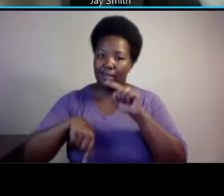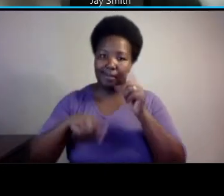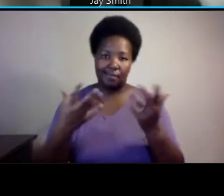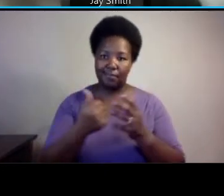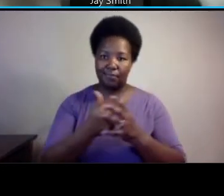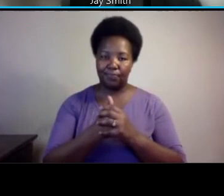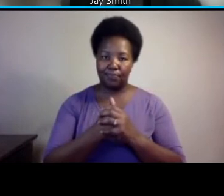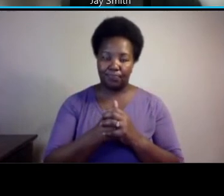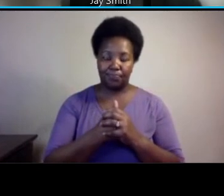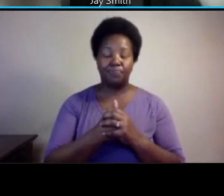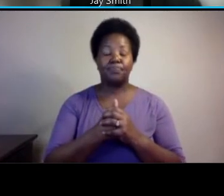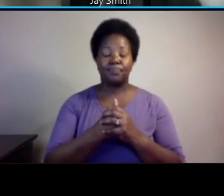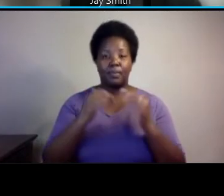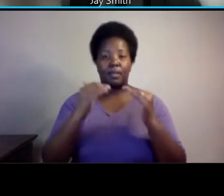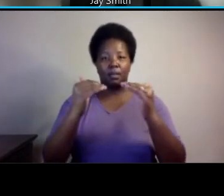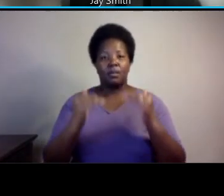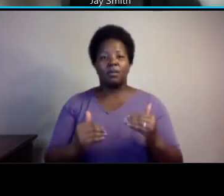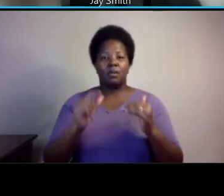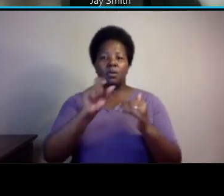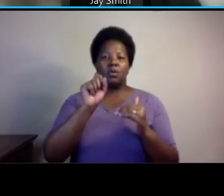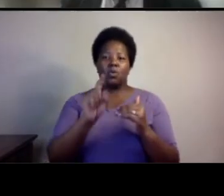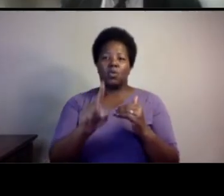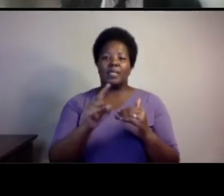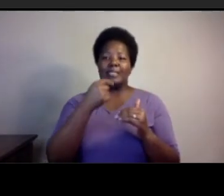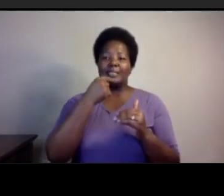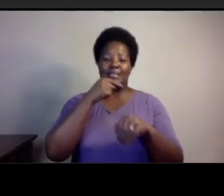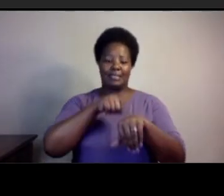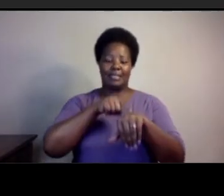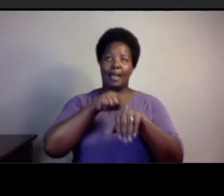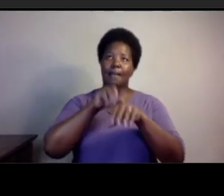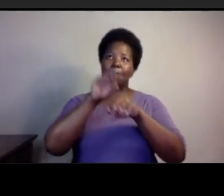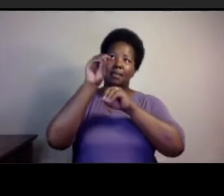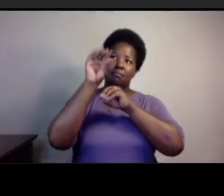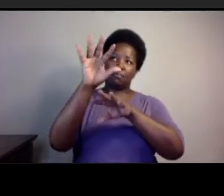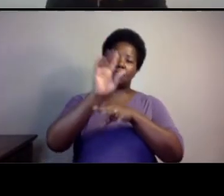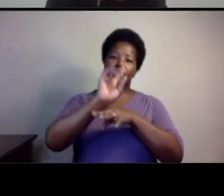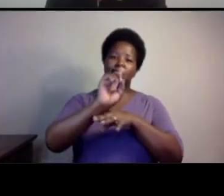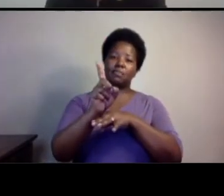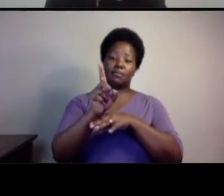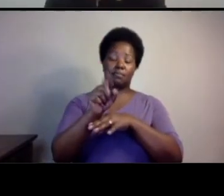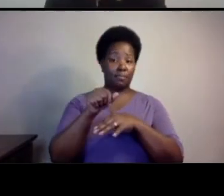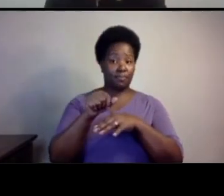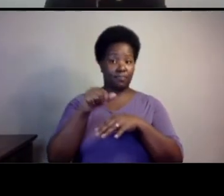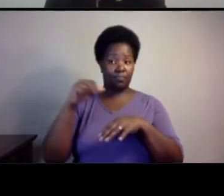another question regarding signal timing will pedestrians have dedicated time to cross